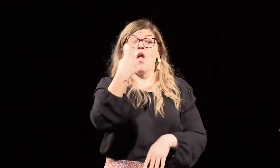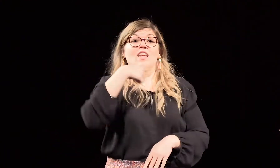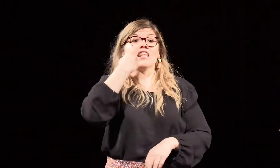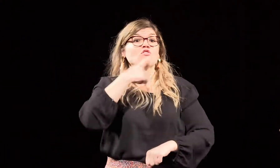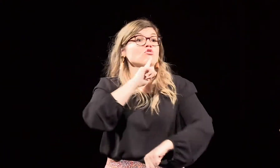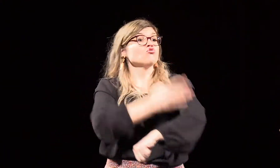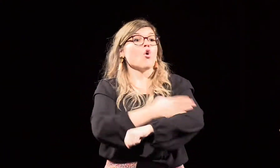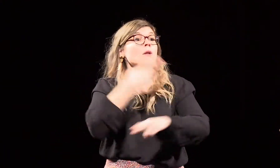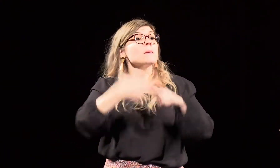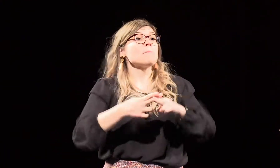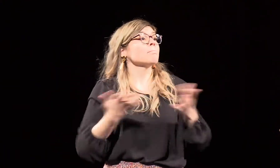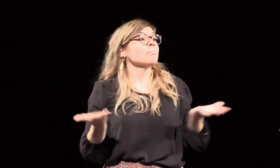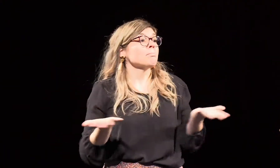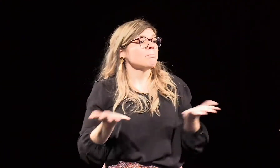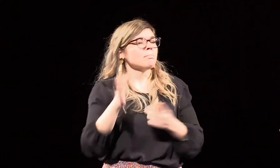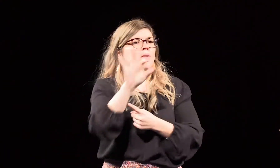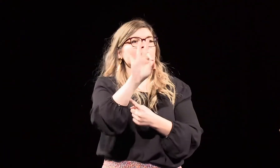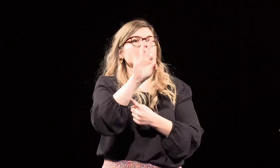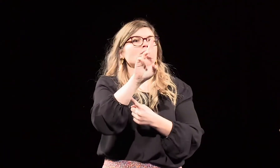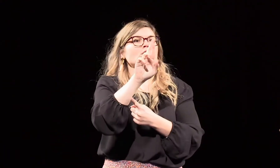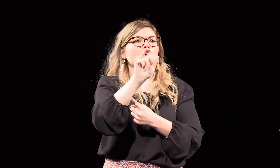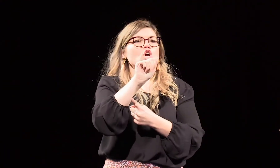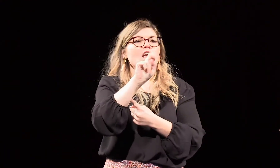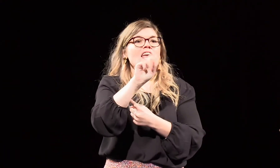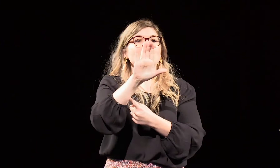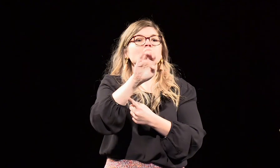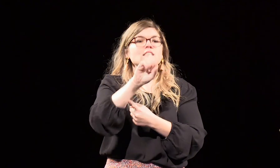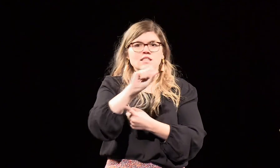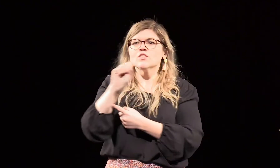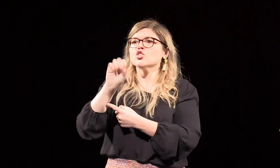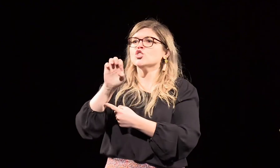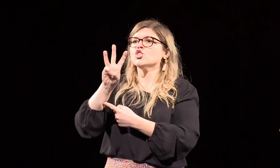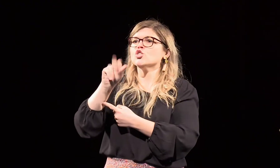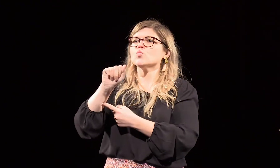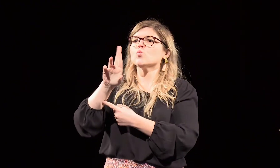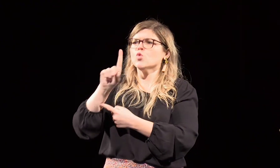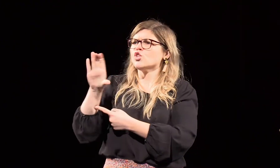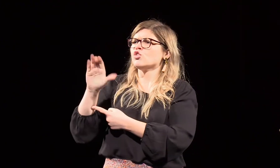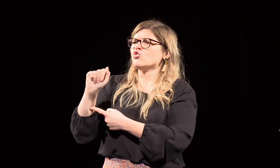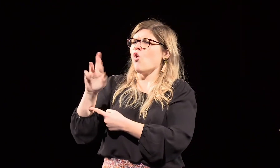And they had 5 hearing children. Now, their first daughter,